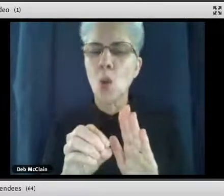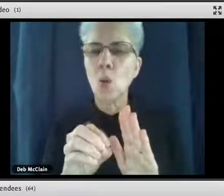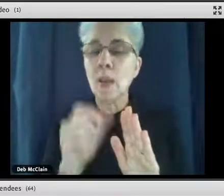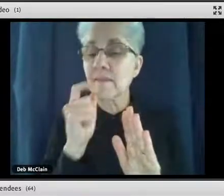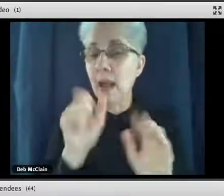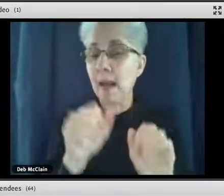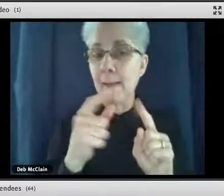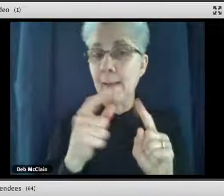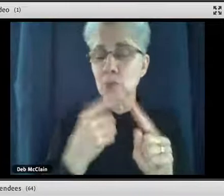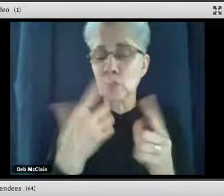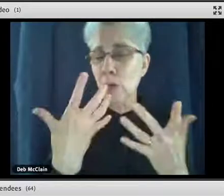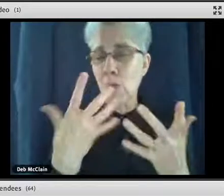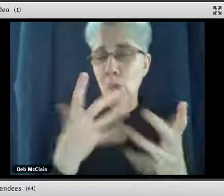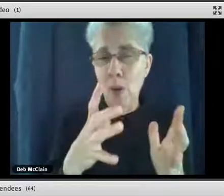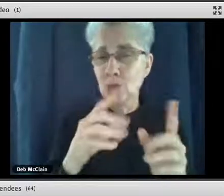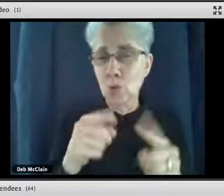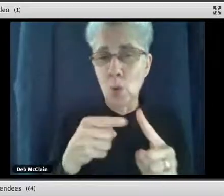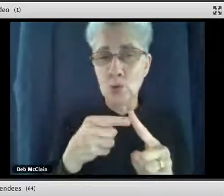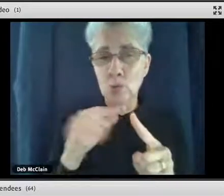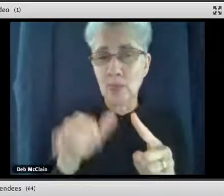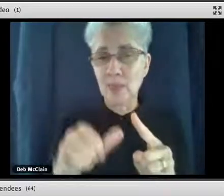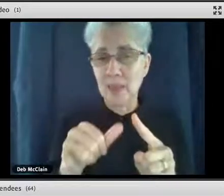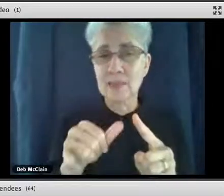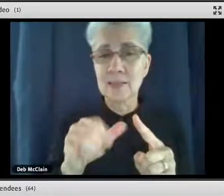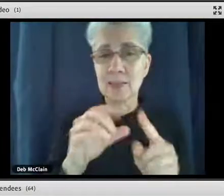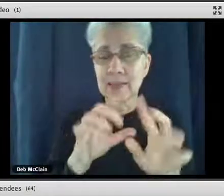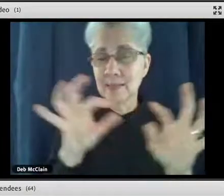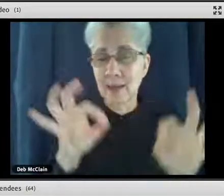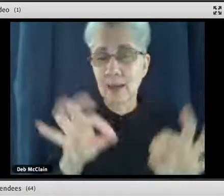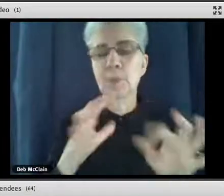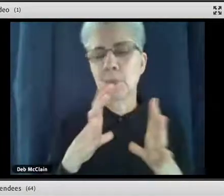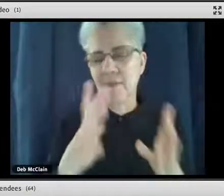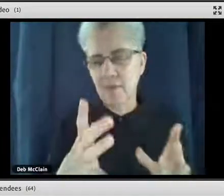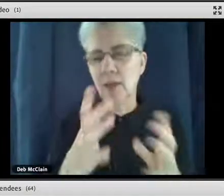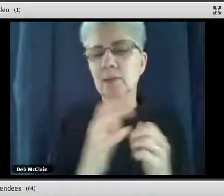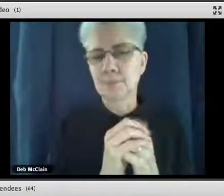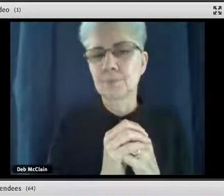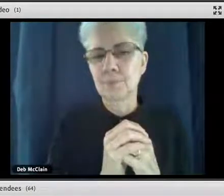So if you're not able to or you don't want to go to this Google document, you should be fine.